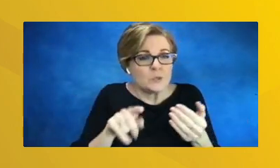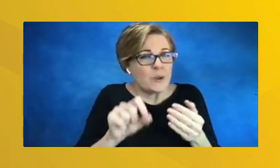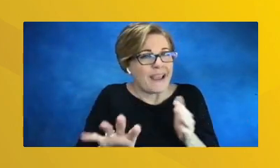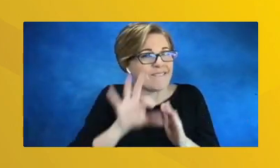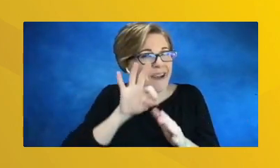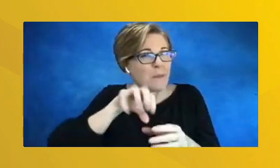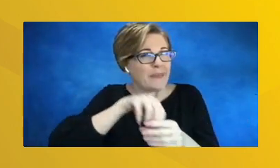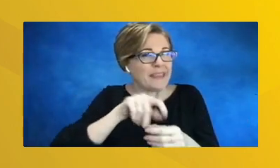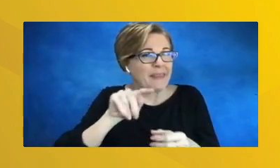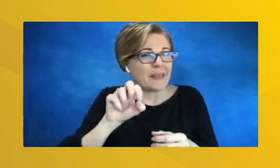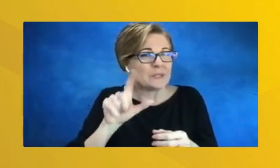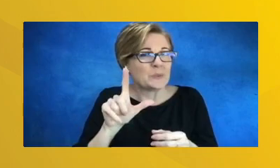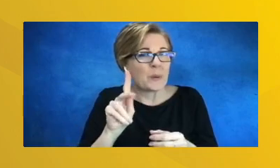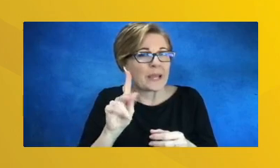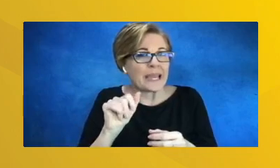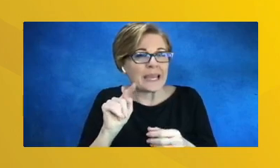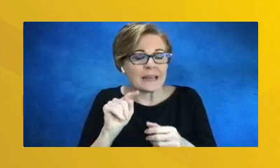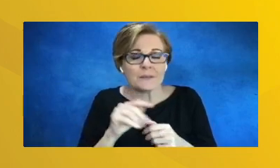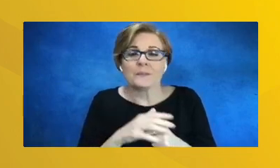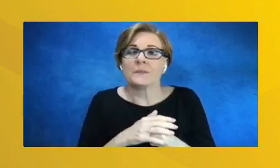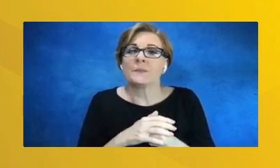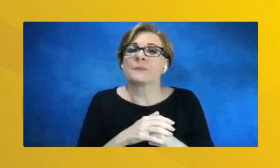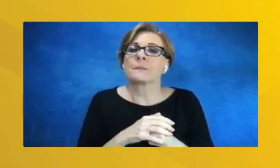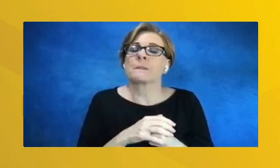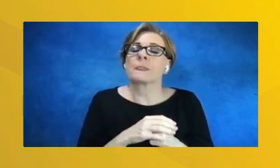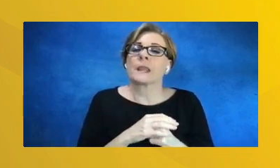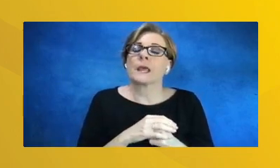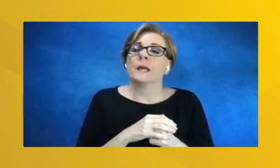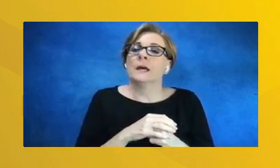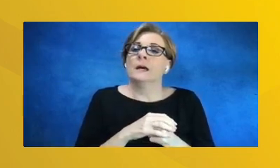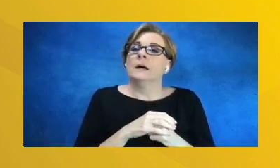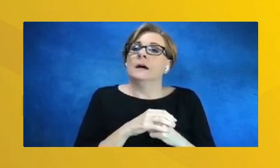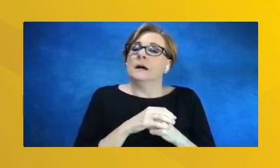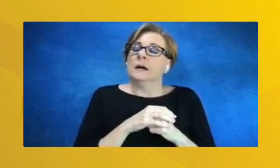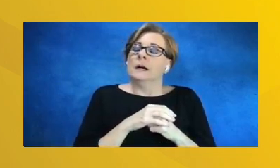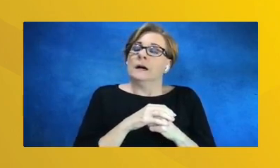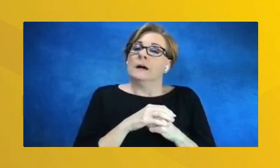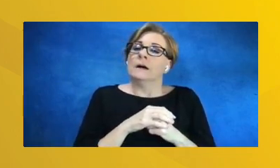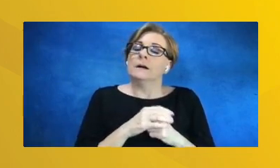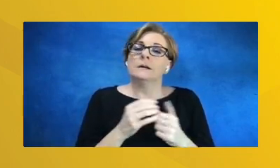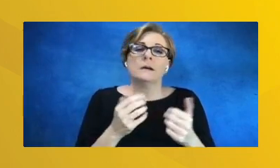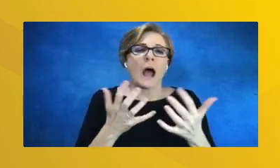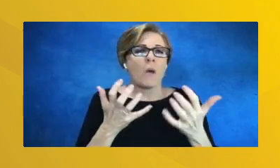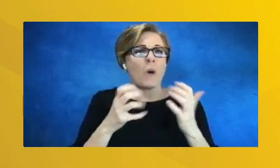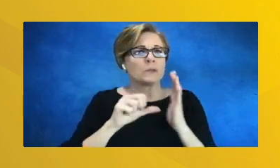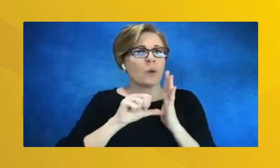And something that I really wanted to make sure is I wanted to highlight all of the educators